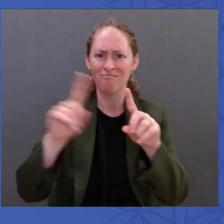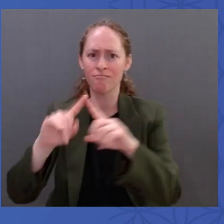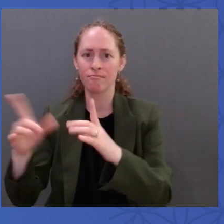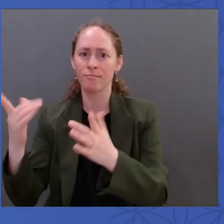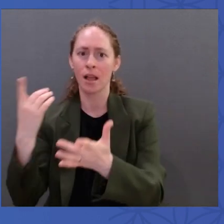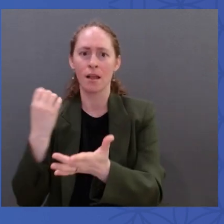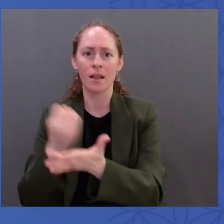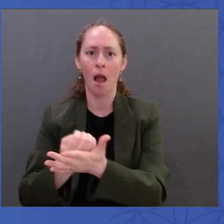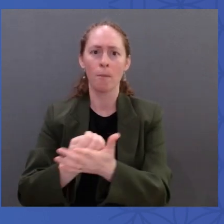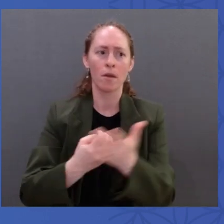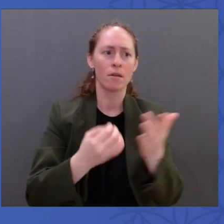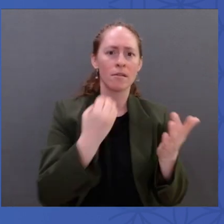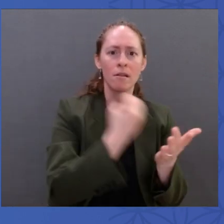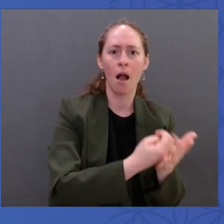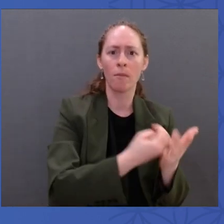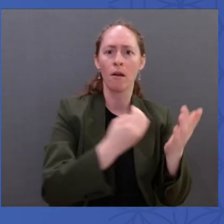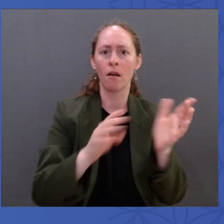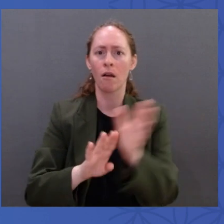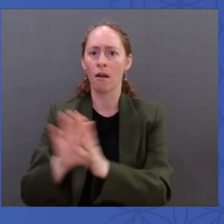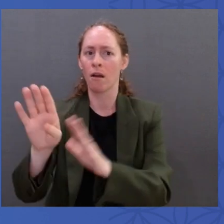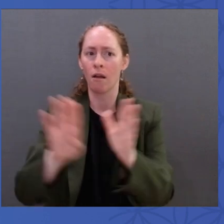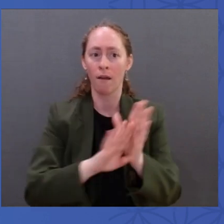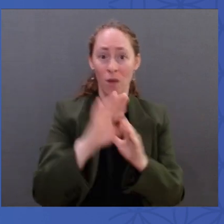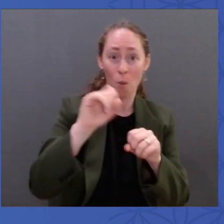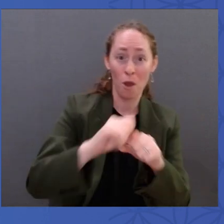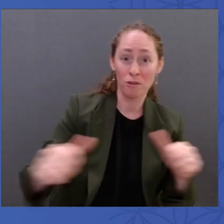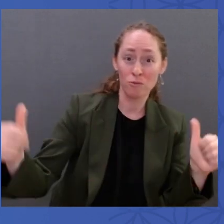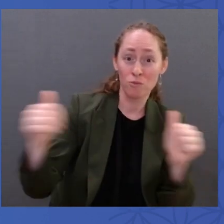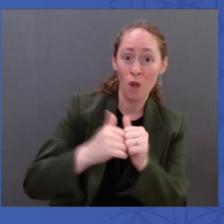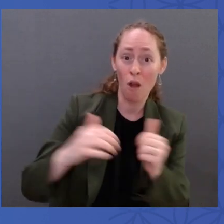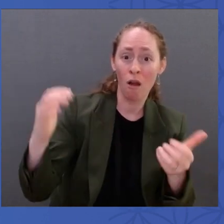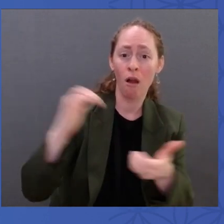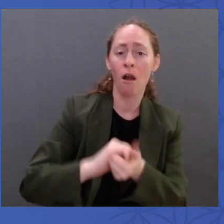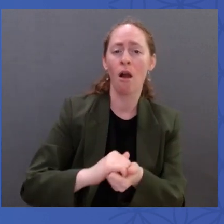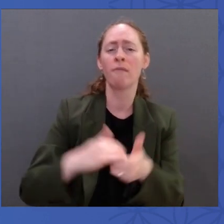boost trade and investment flows, and deliver tangible benefits to our people.